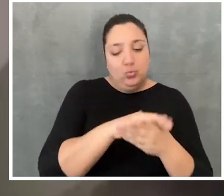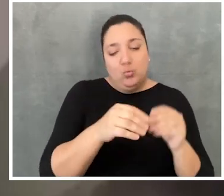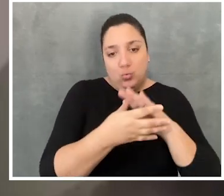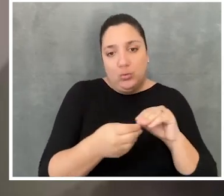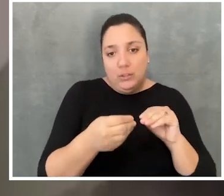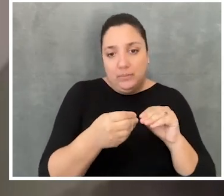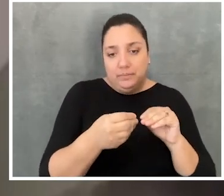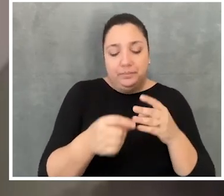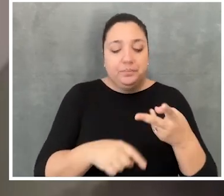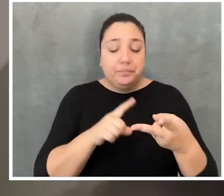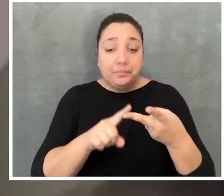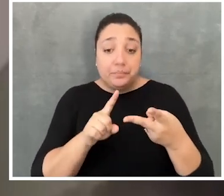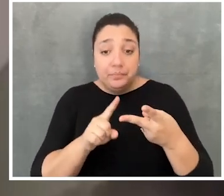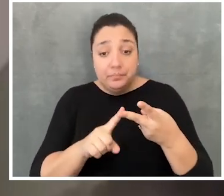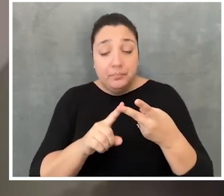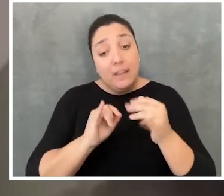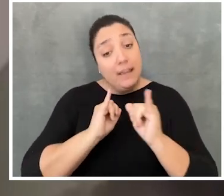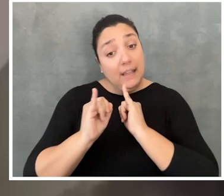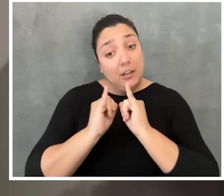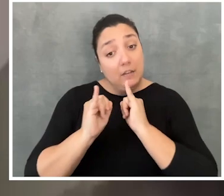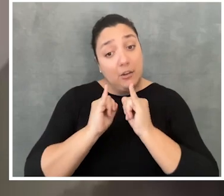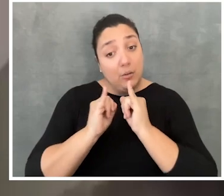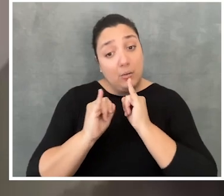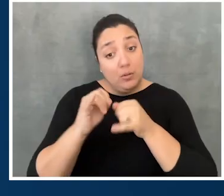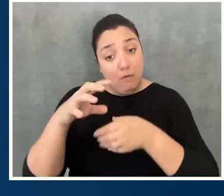participating in interview with Alliance members,